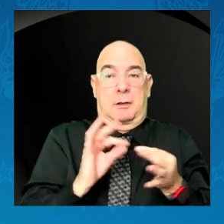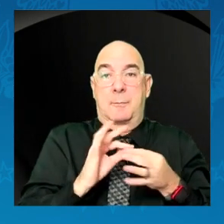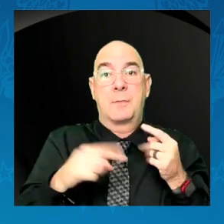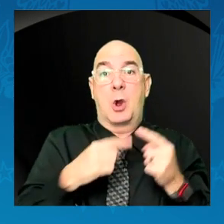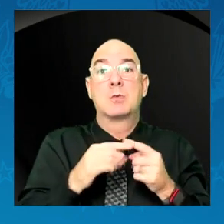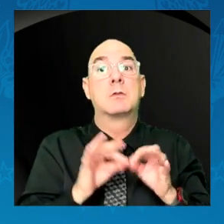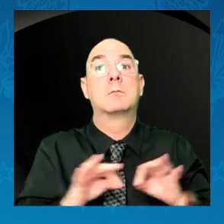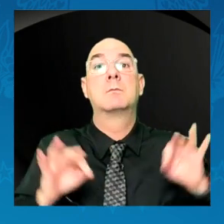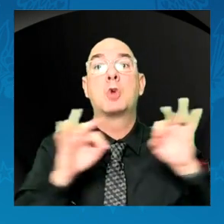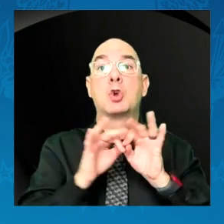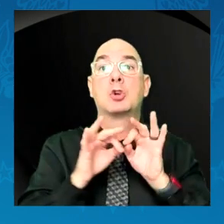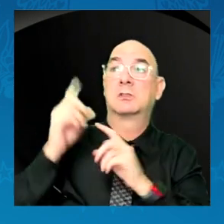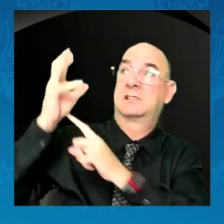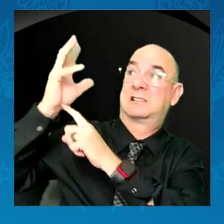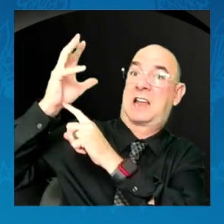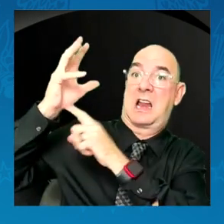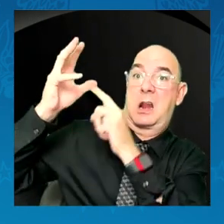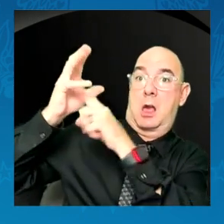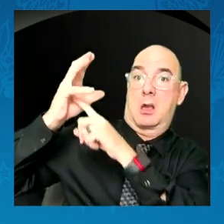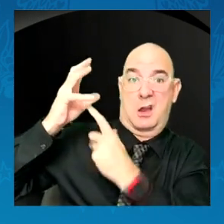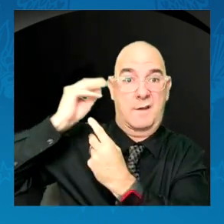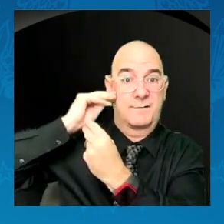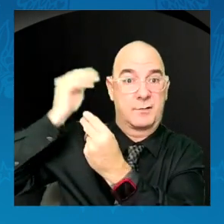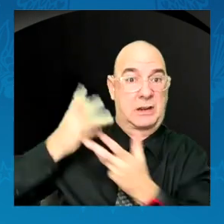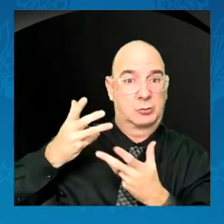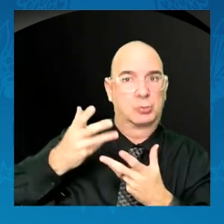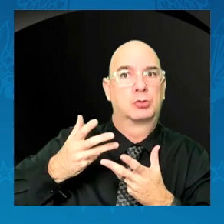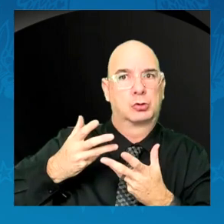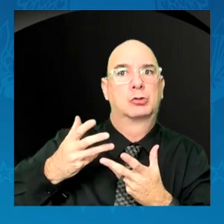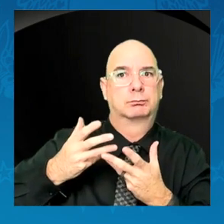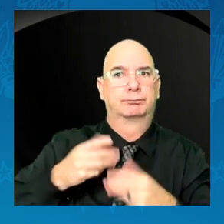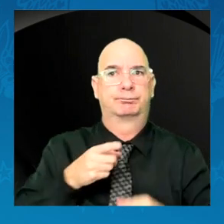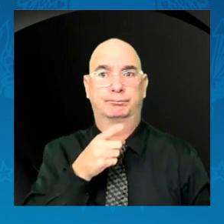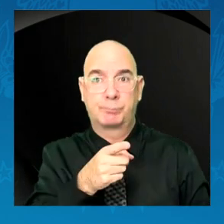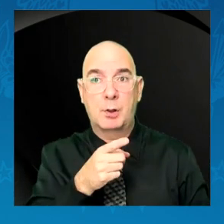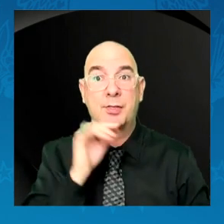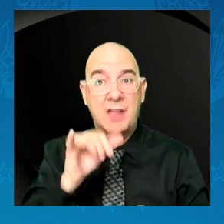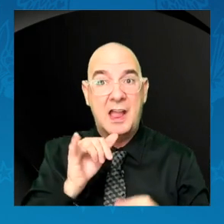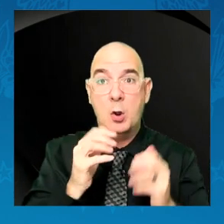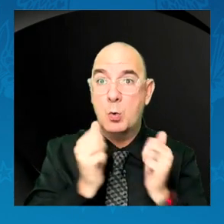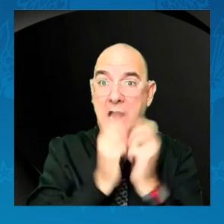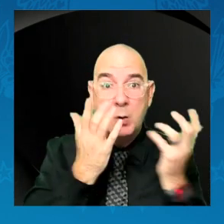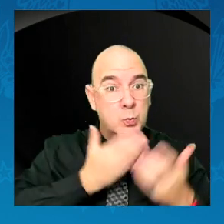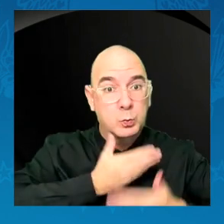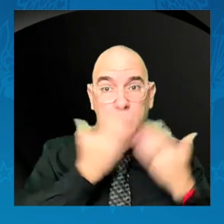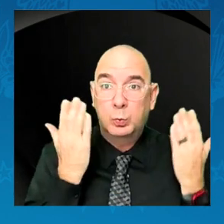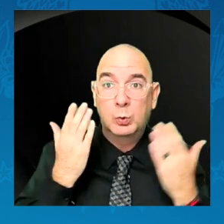One could argue that without the satellites, what would be happening to our climate would be happening to our climate.